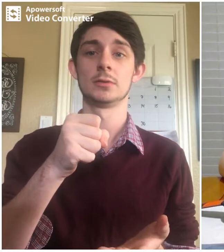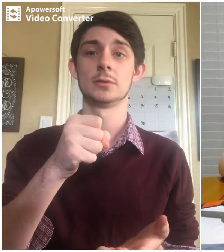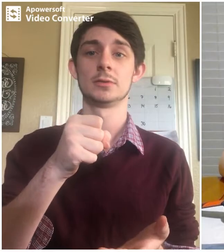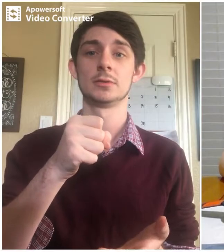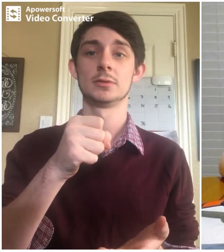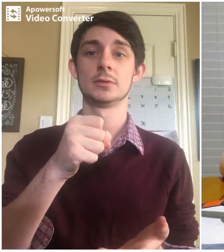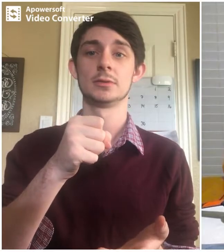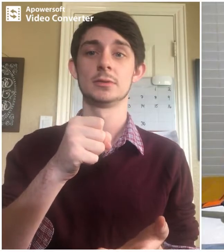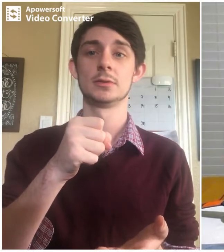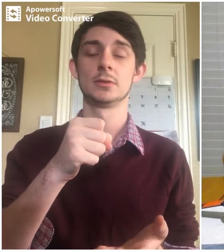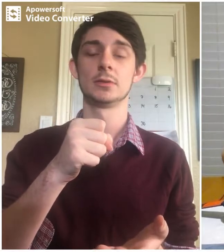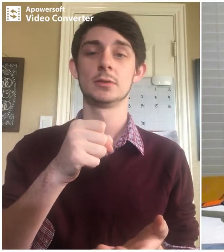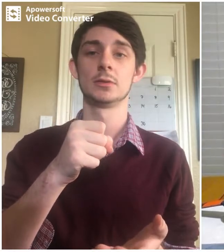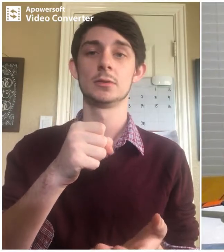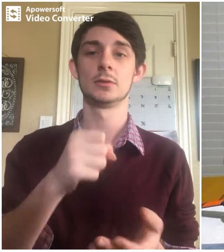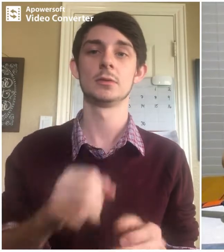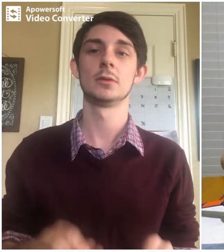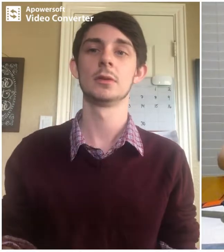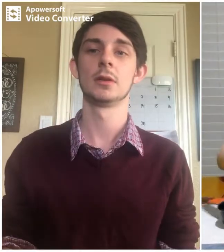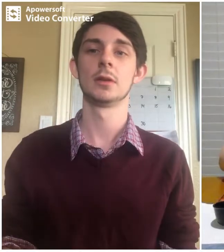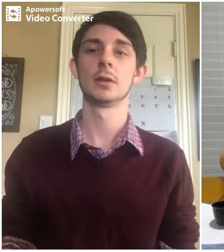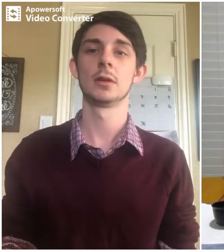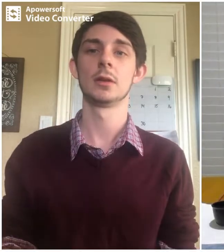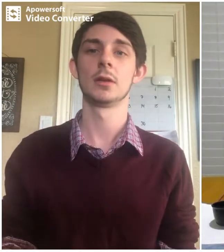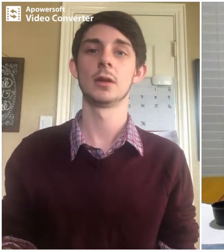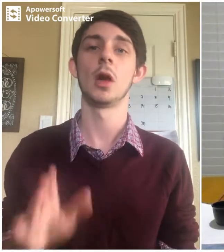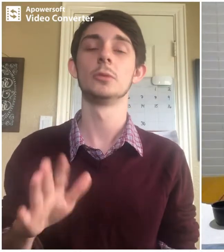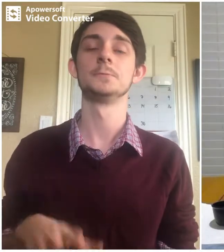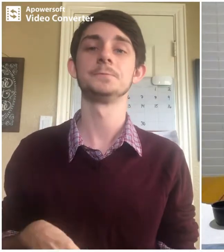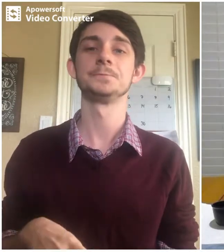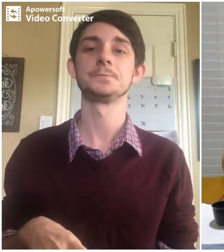start. Also just make sure that you're in an area of good lighting so that way